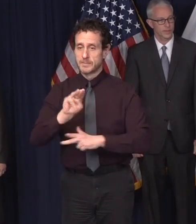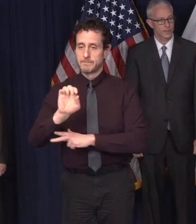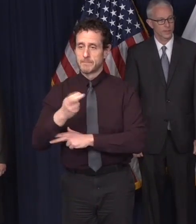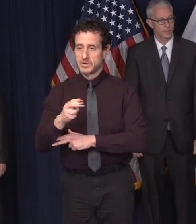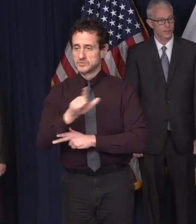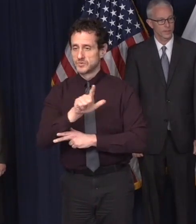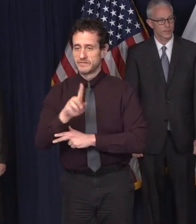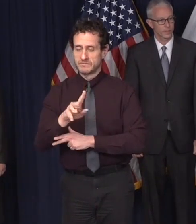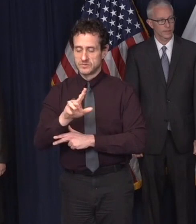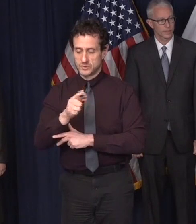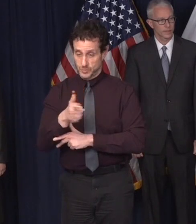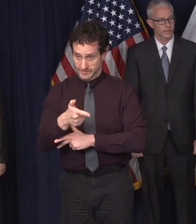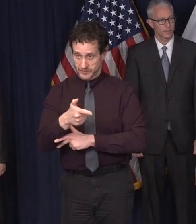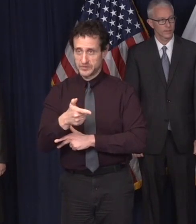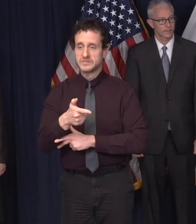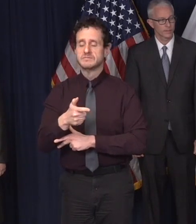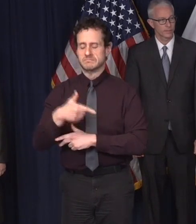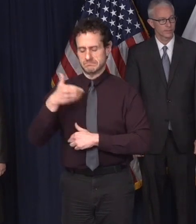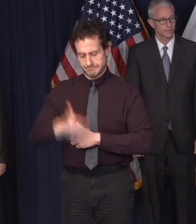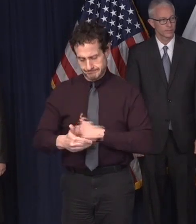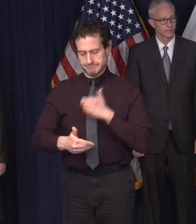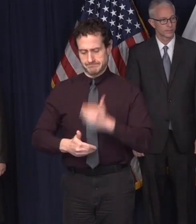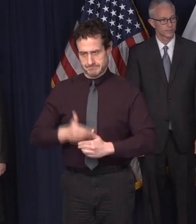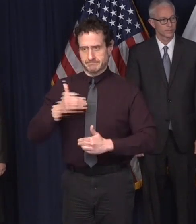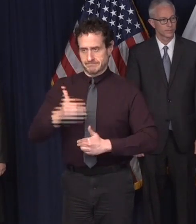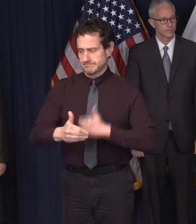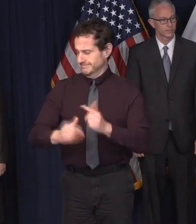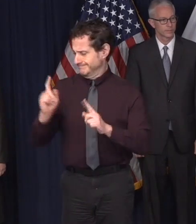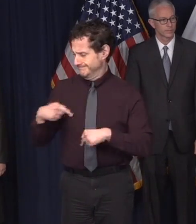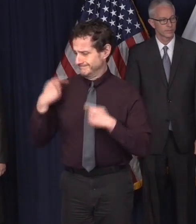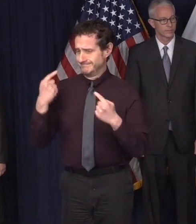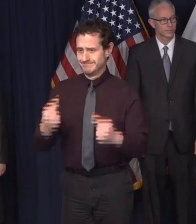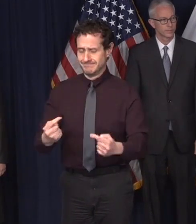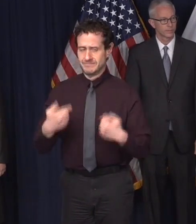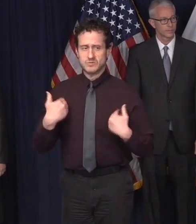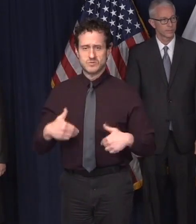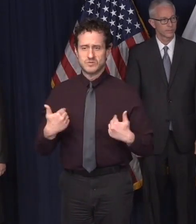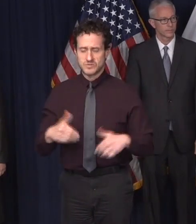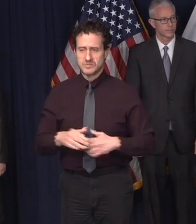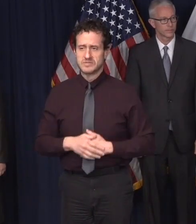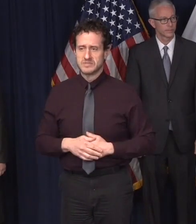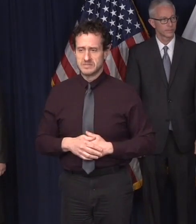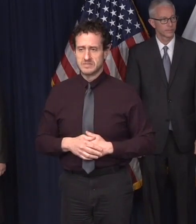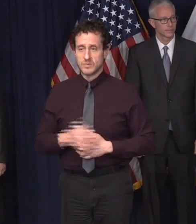SUSPENDED ON-SITE LEARNING ON MARCH 17, THE STAY AT HOME ORDER